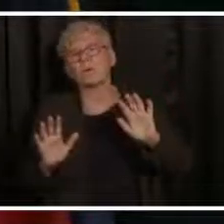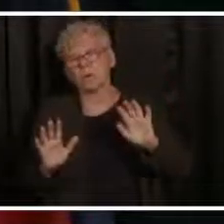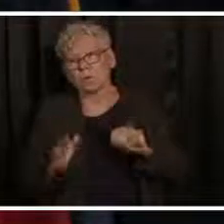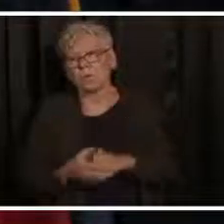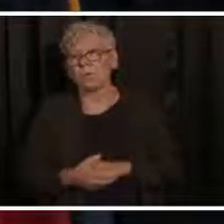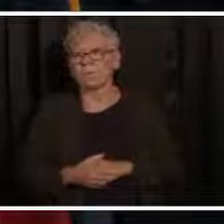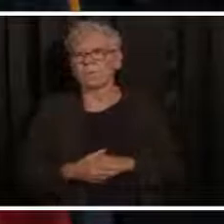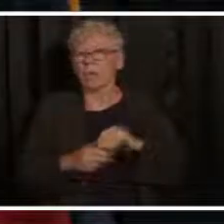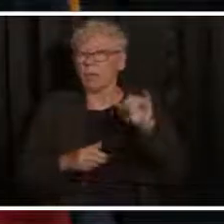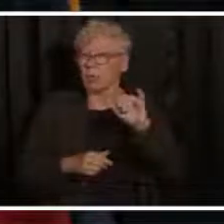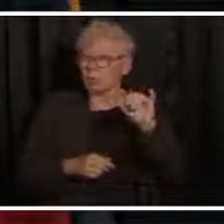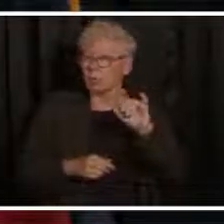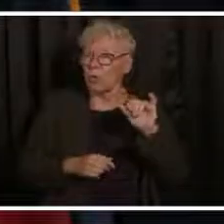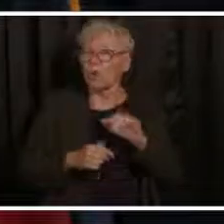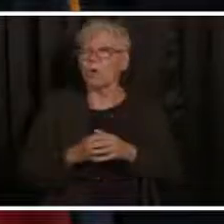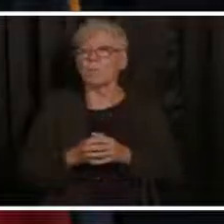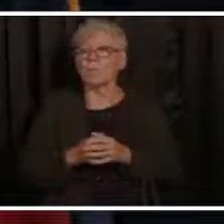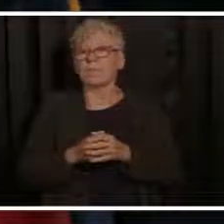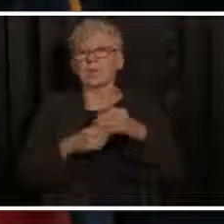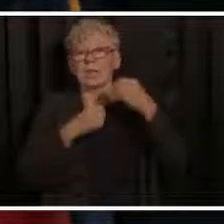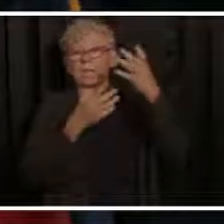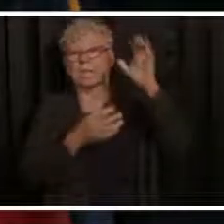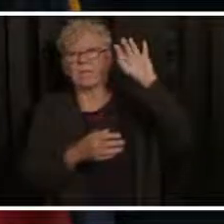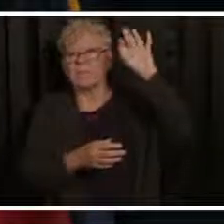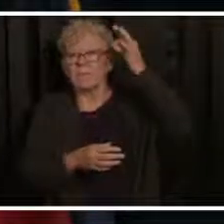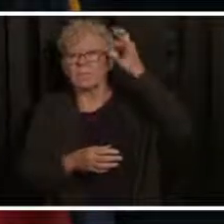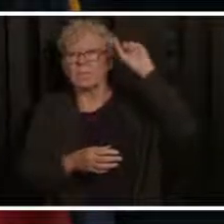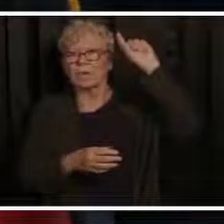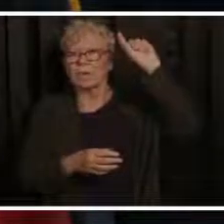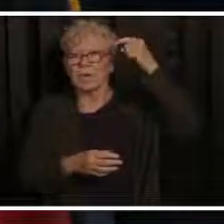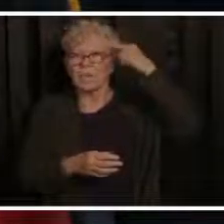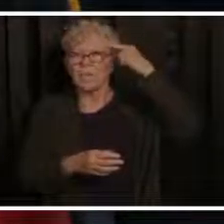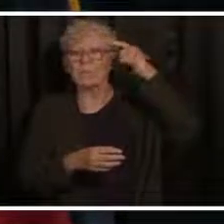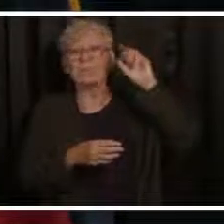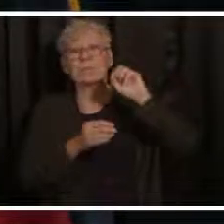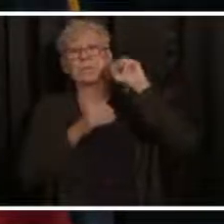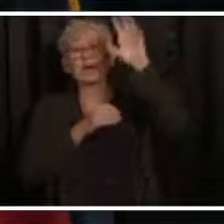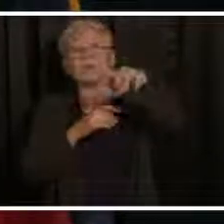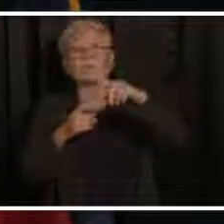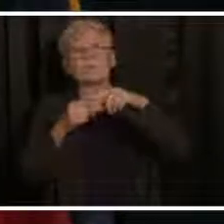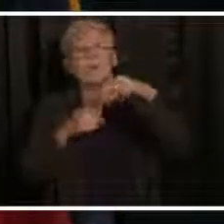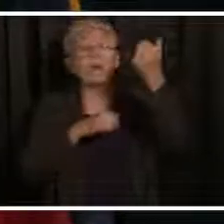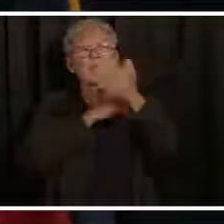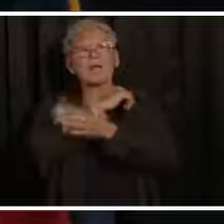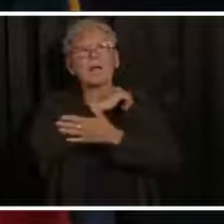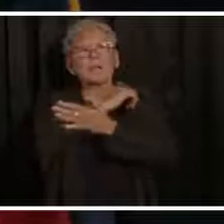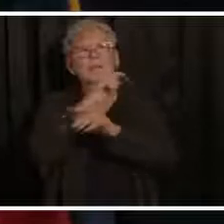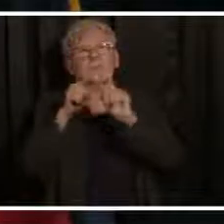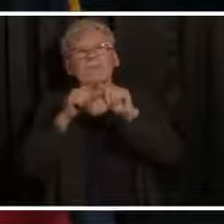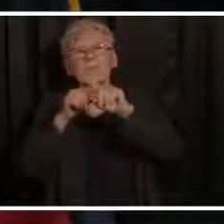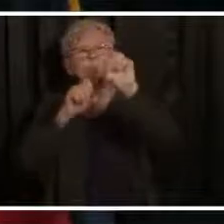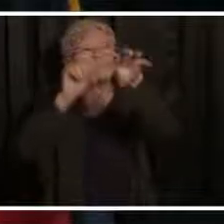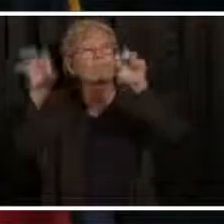where they have a program where they donate them overseas. Um so and we would we would do, we would have to do that a few